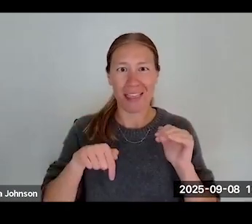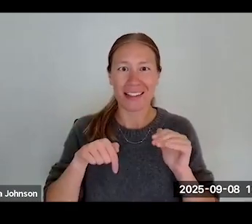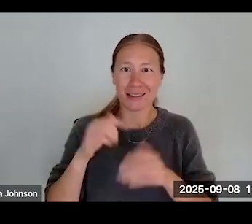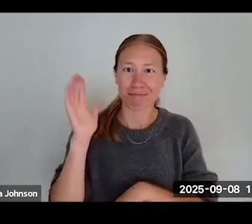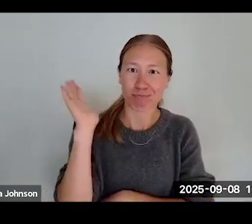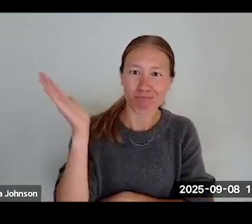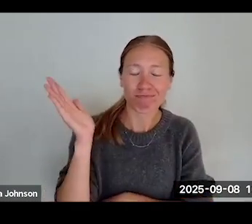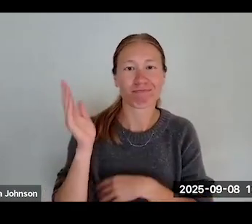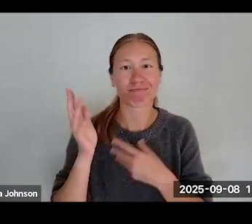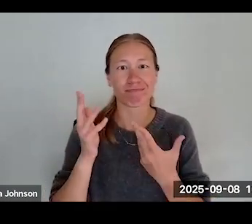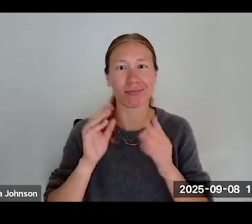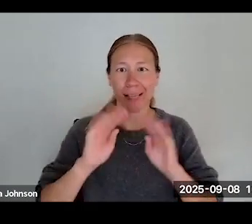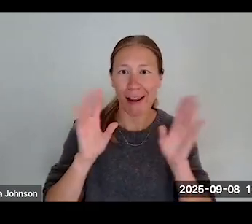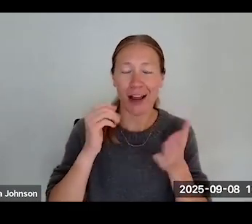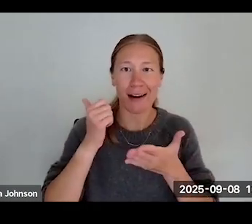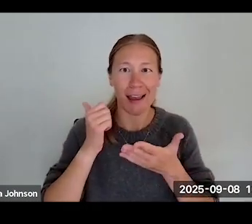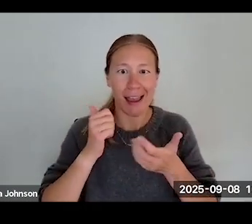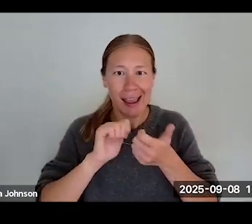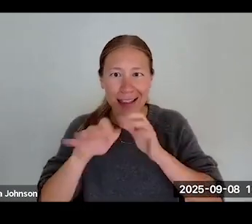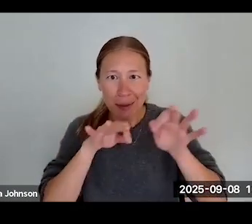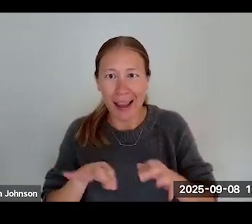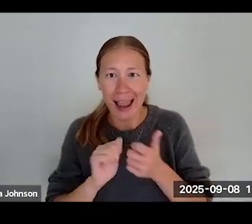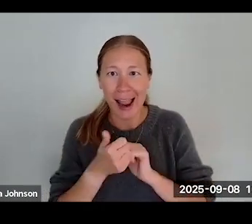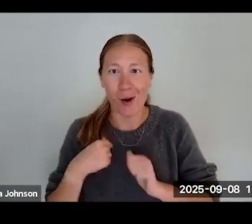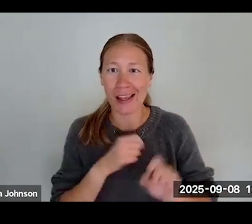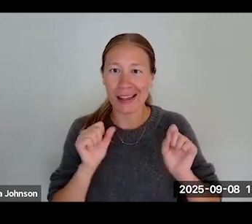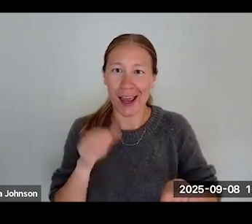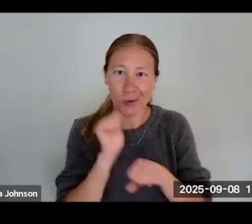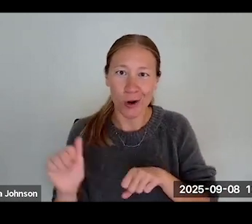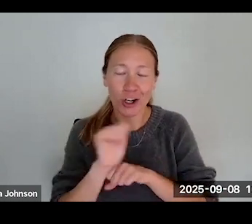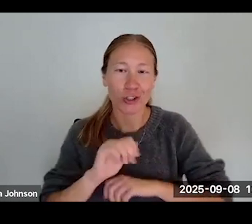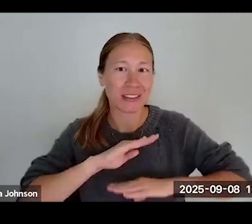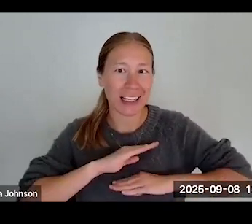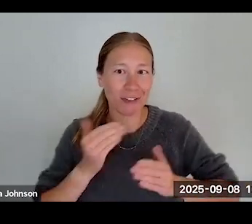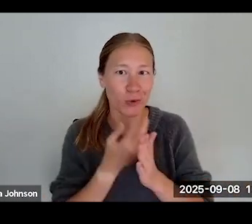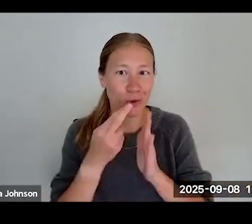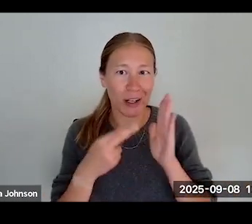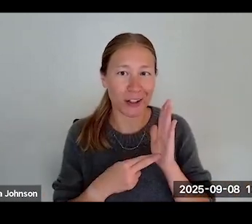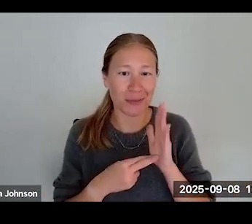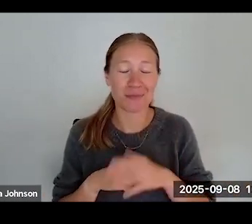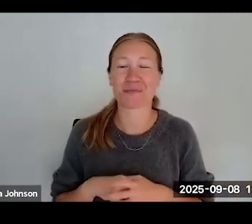how we can meet some of these new regulations before we dive into wrap up here.